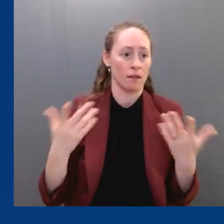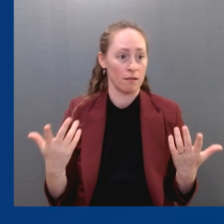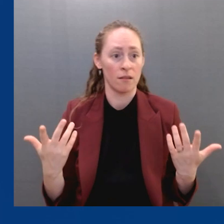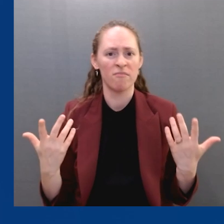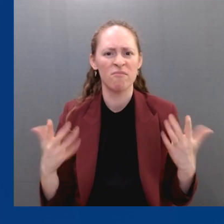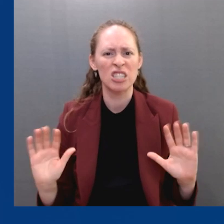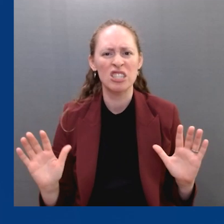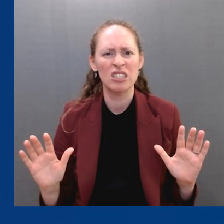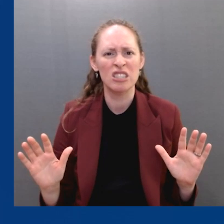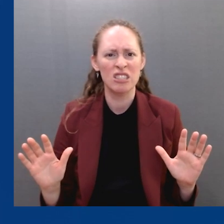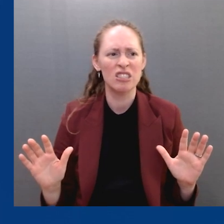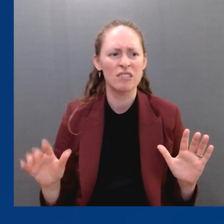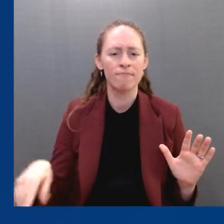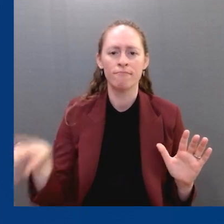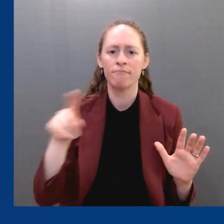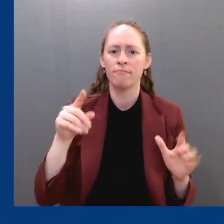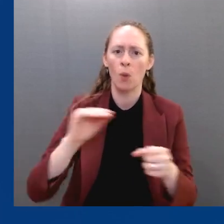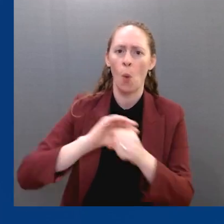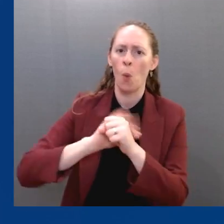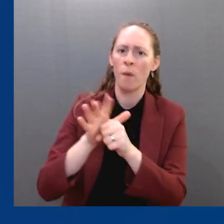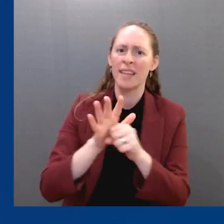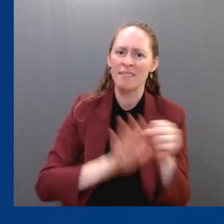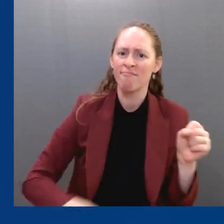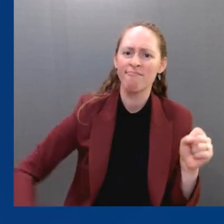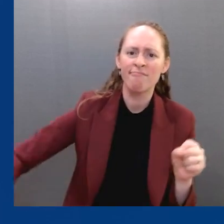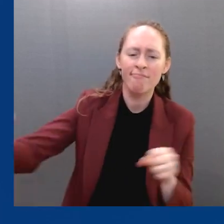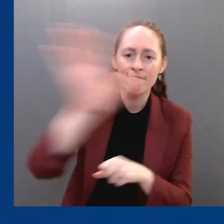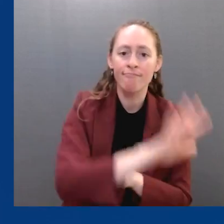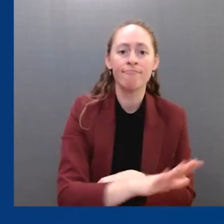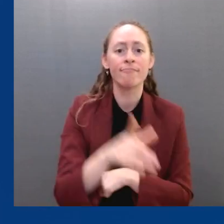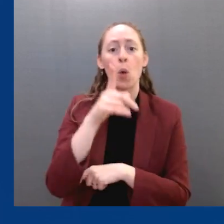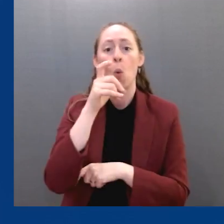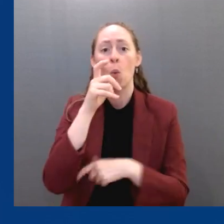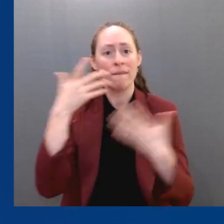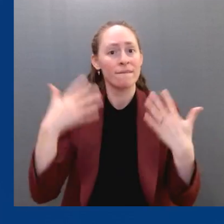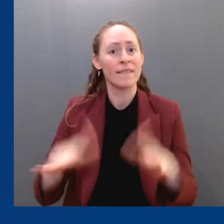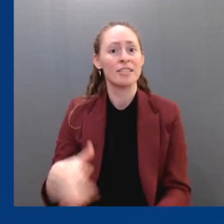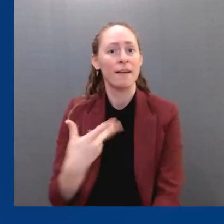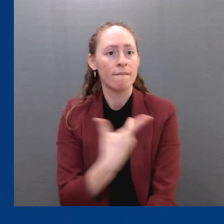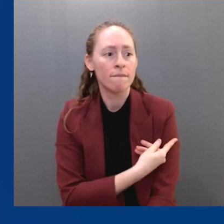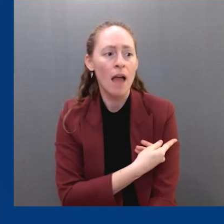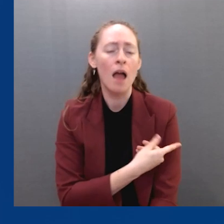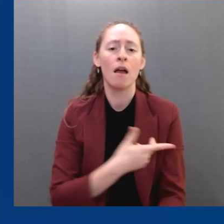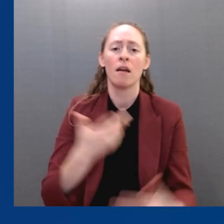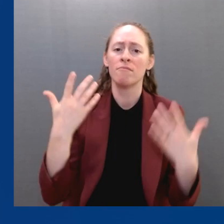and your vaccinations, including the many who have gotten it just in the past month, very recently,